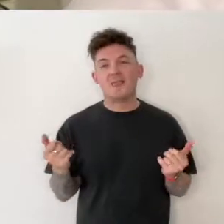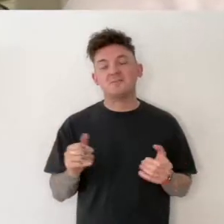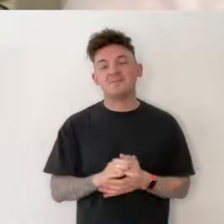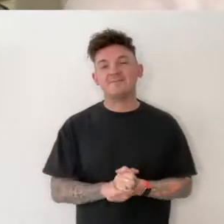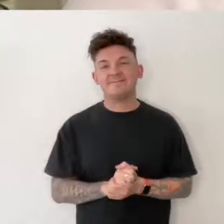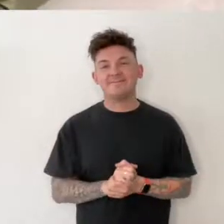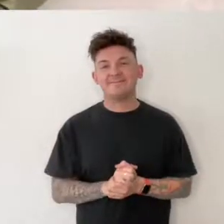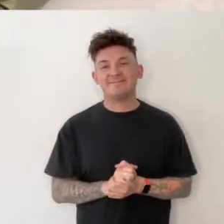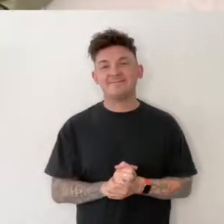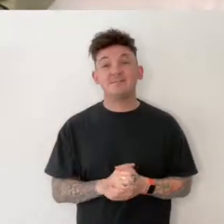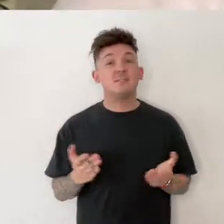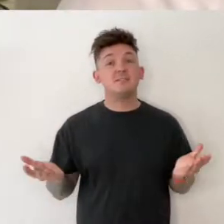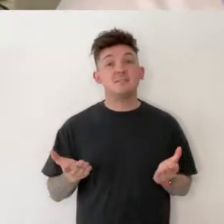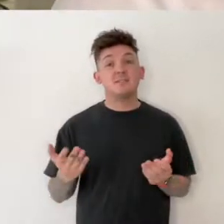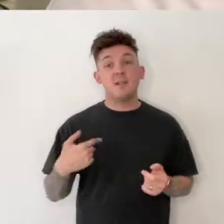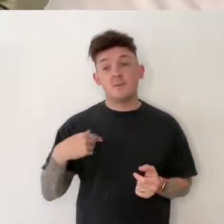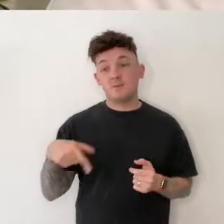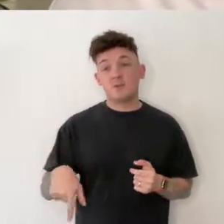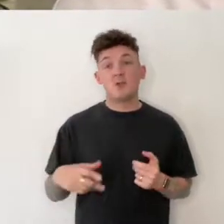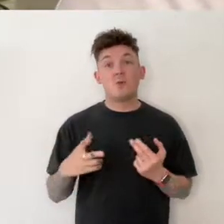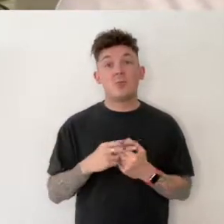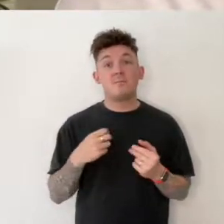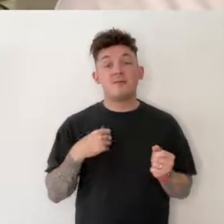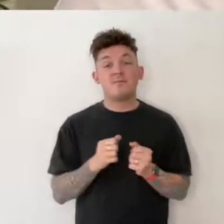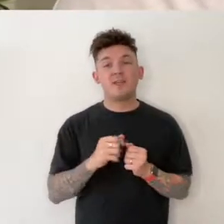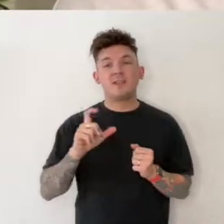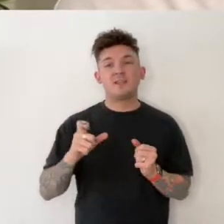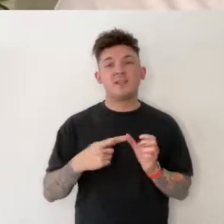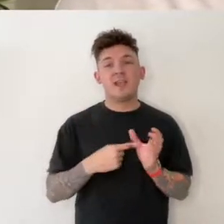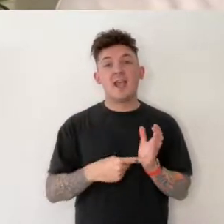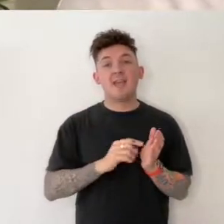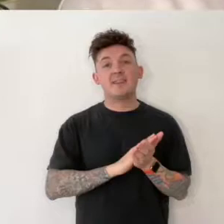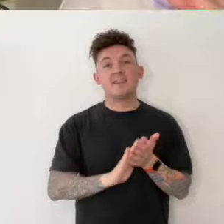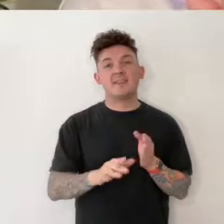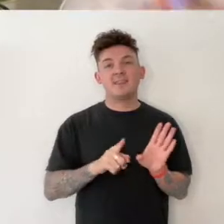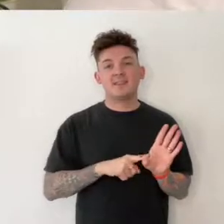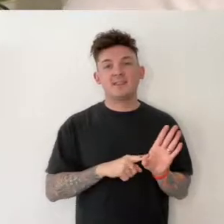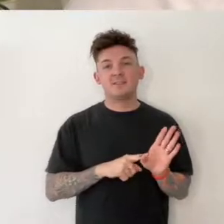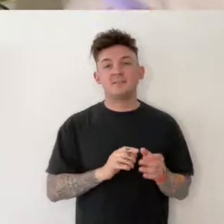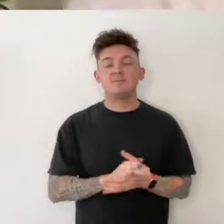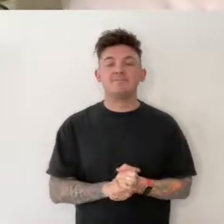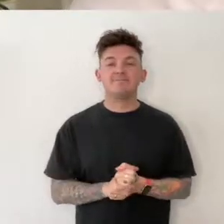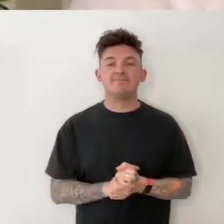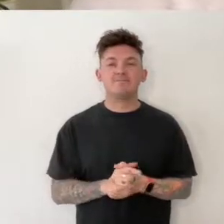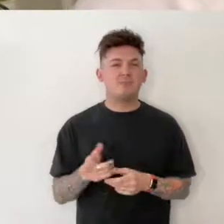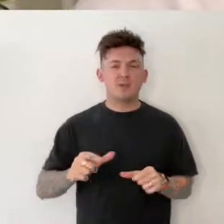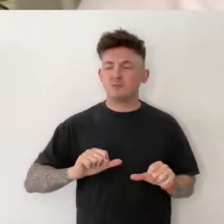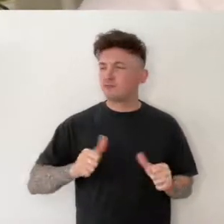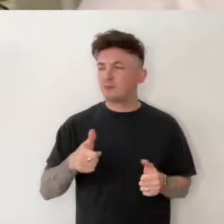channel! today i am joined by Cathy who's a friend and honestly such an inspirational